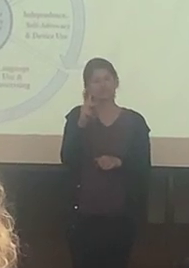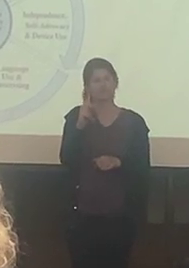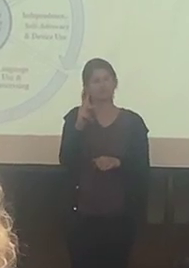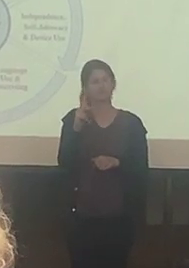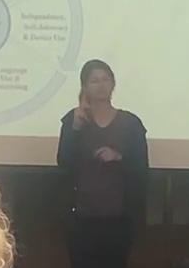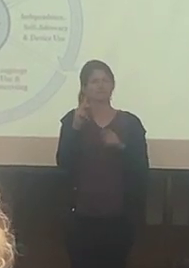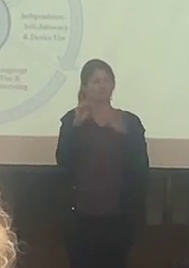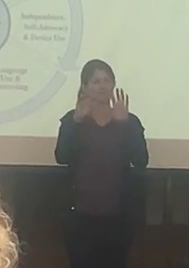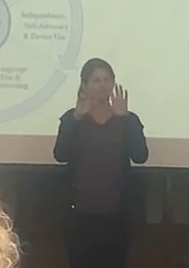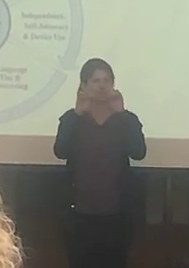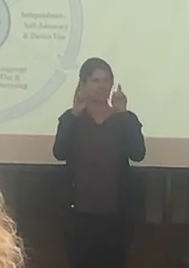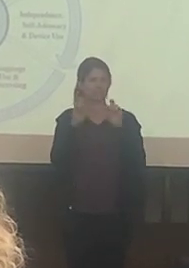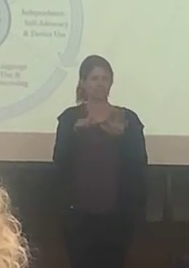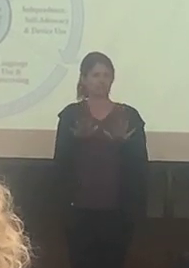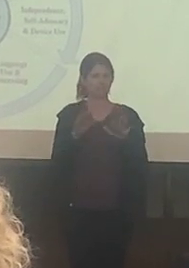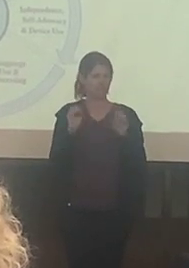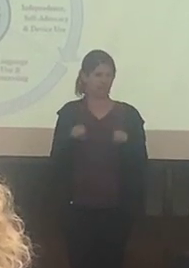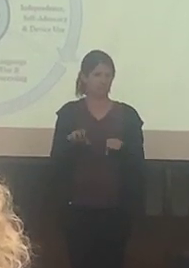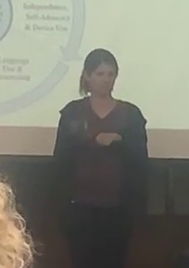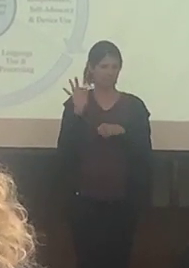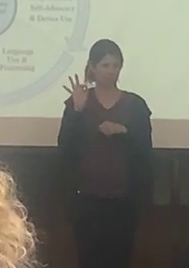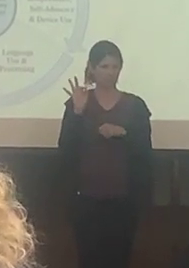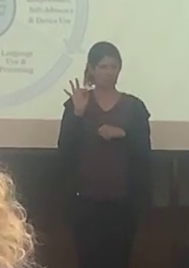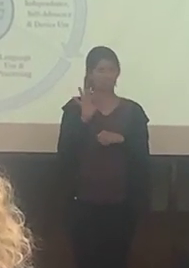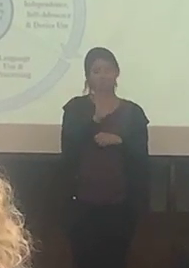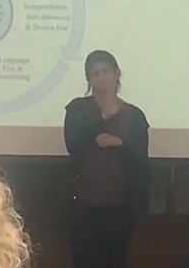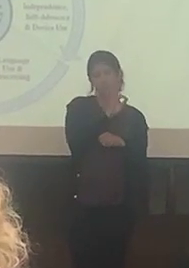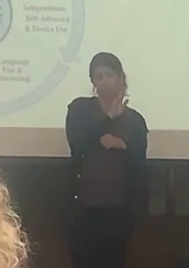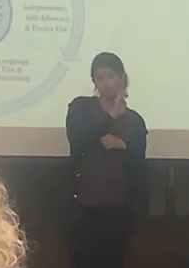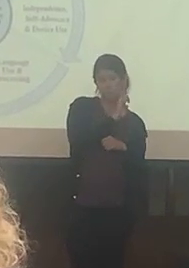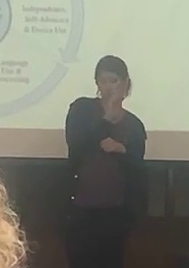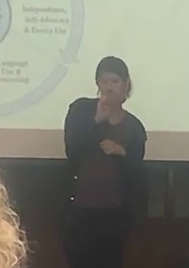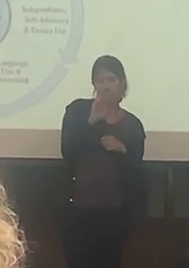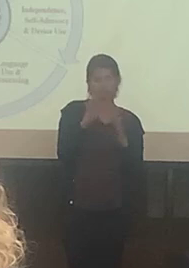and we they're either free or they're um online or they're in the library